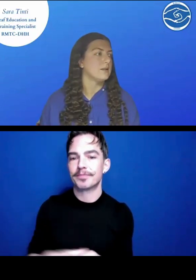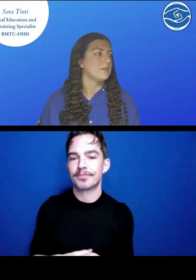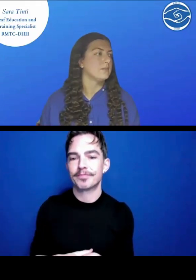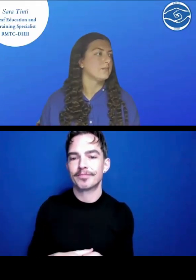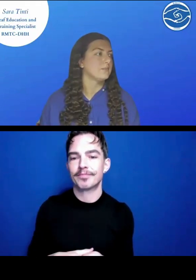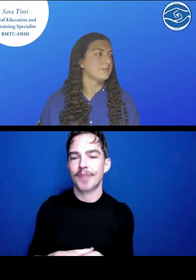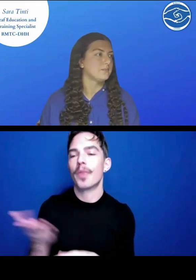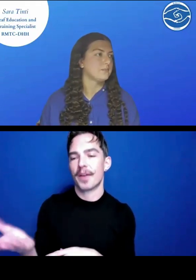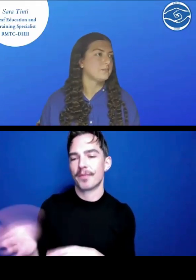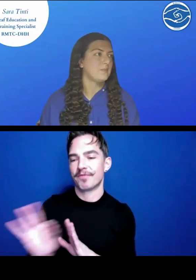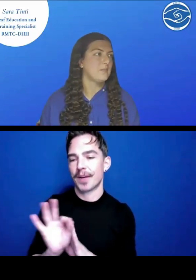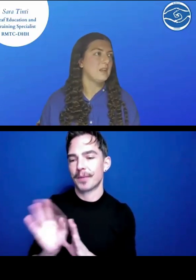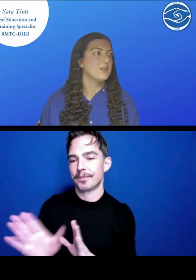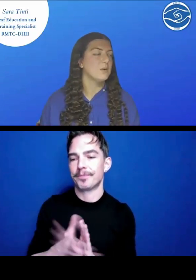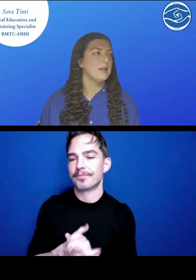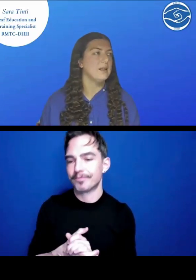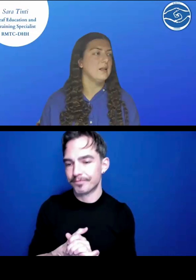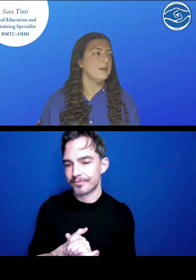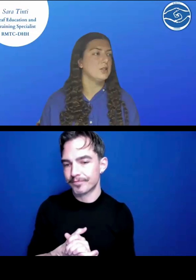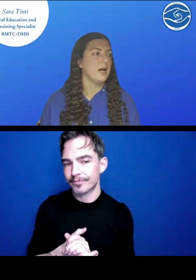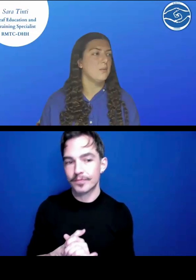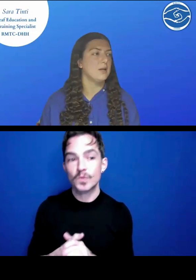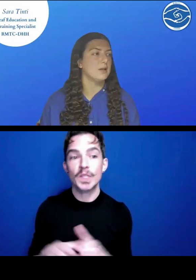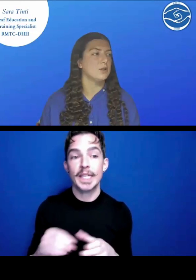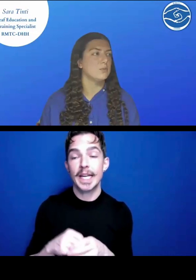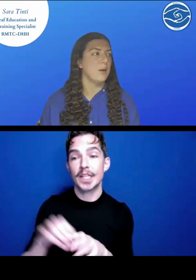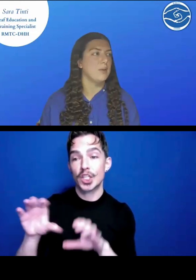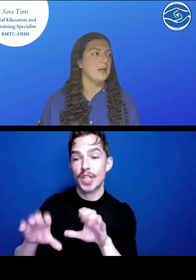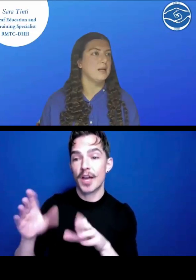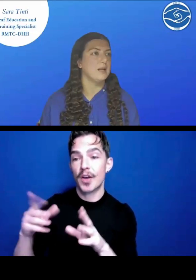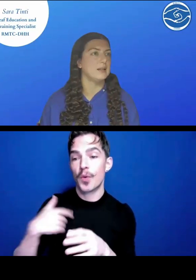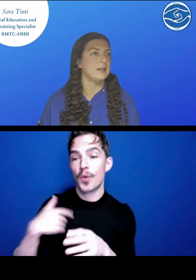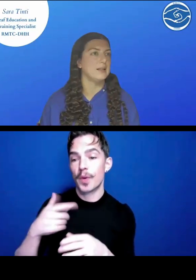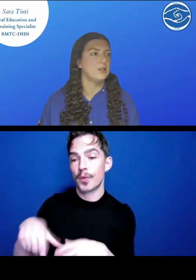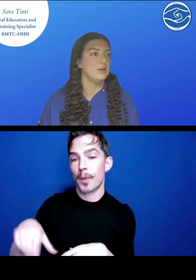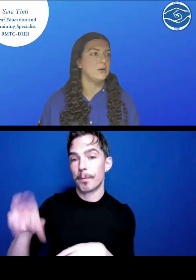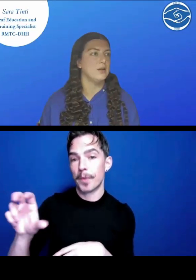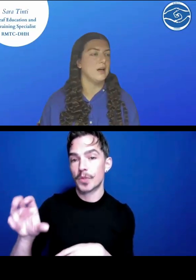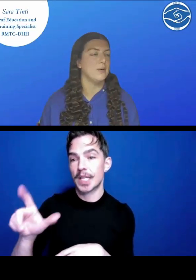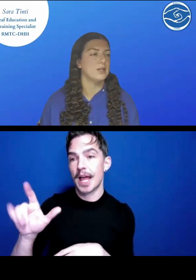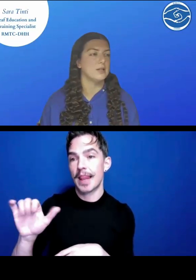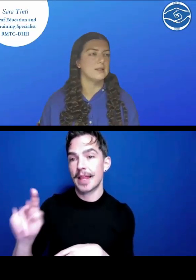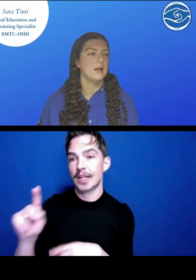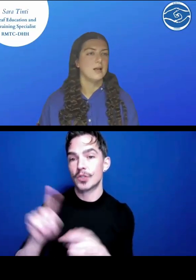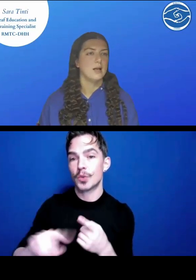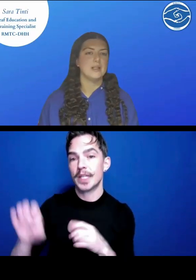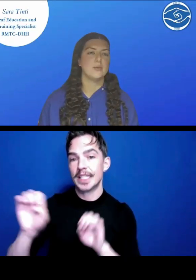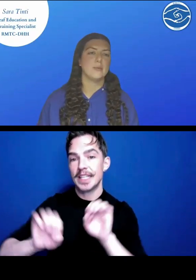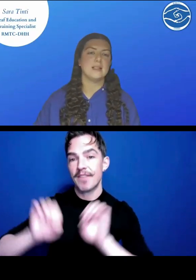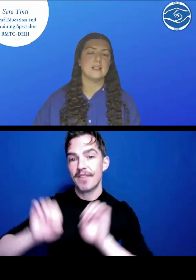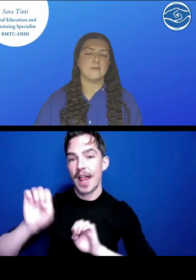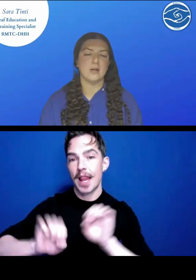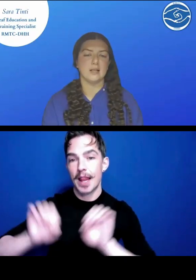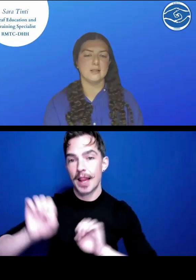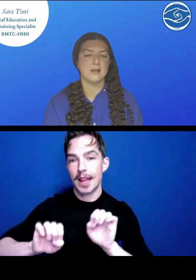there it is. So, in the chat, we are dropping in a link to the evaluations. My super amazing friends